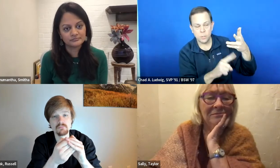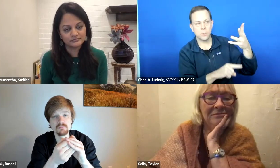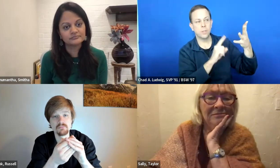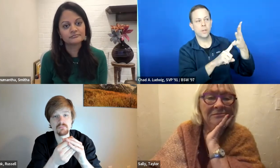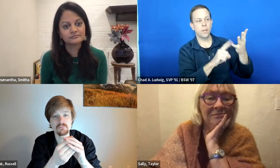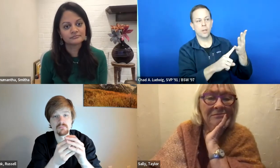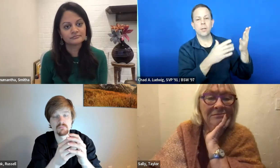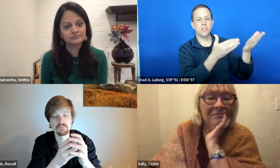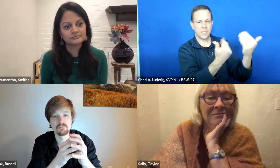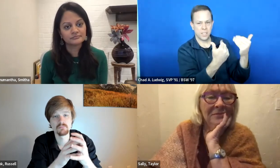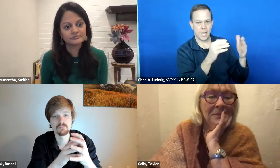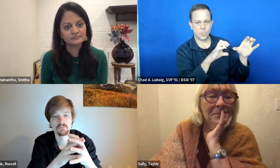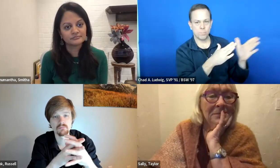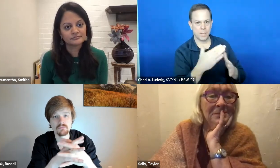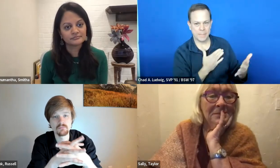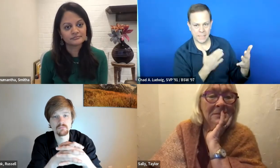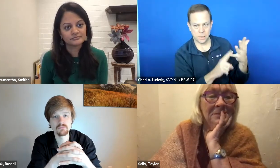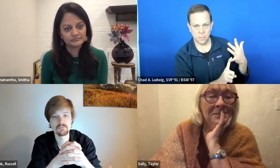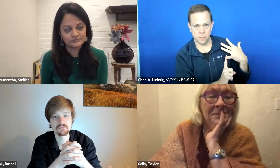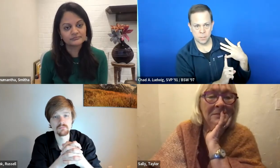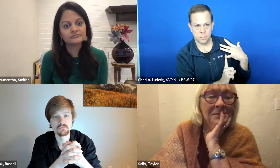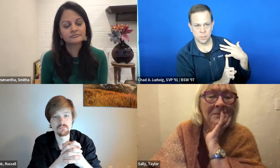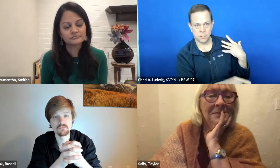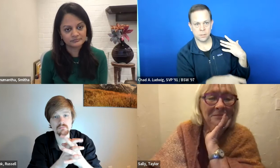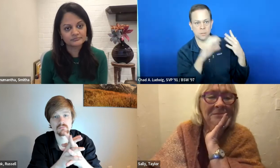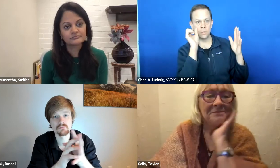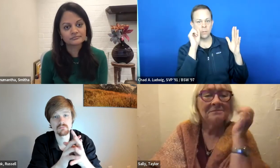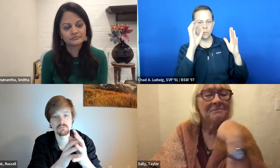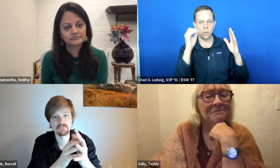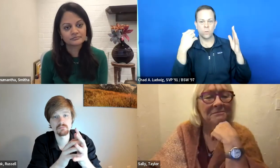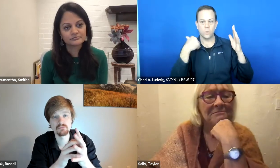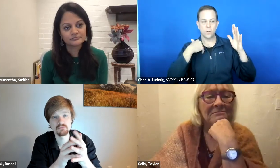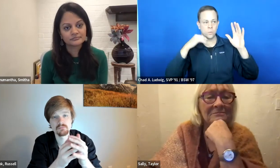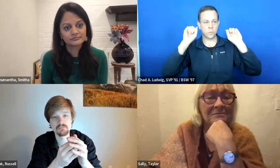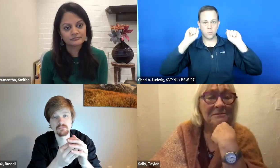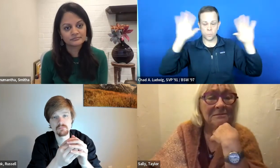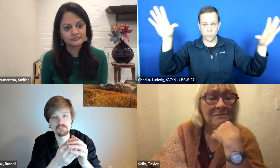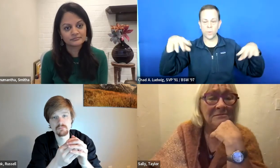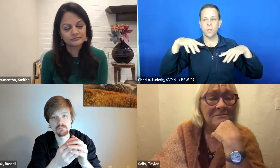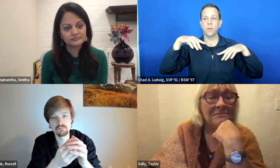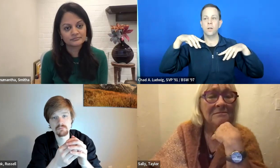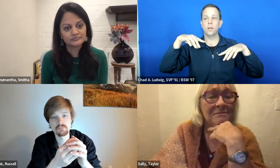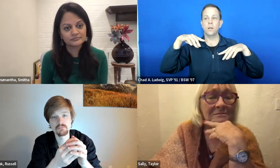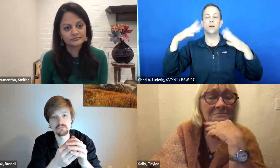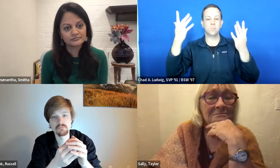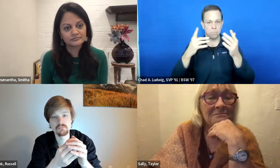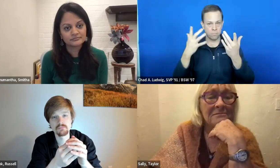was going to be impacting her and basically being able to gather some information and educate those involved...